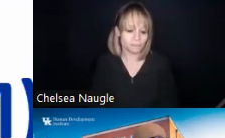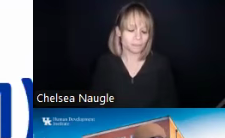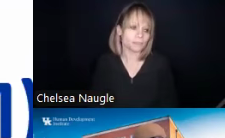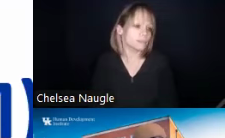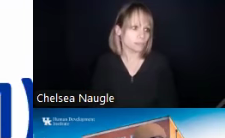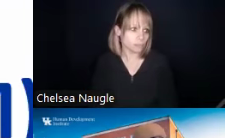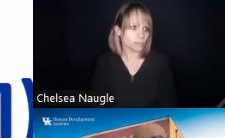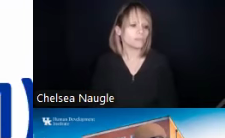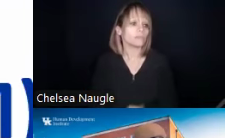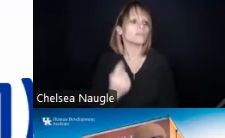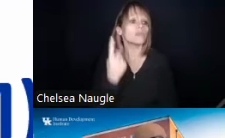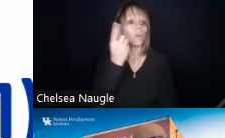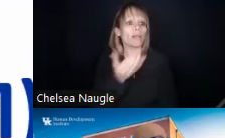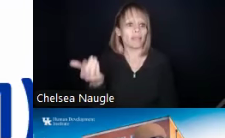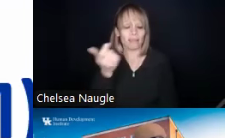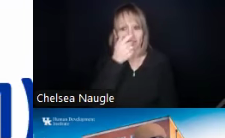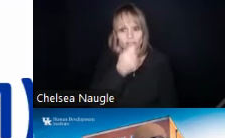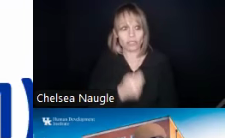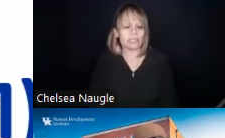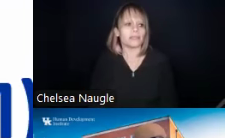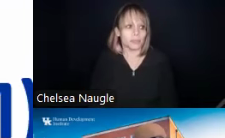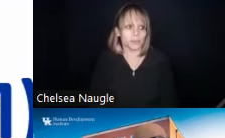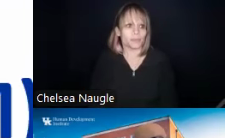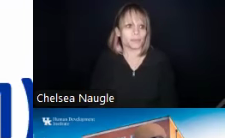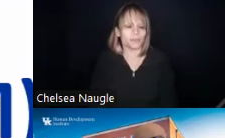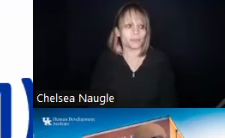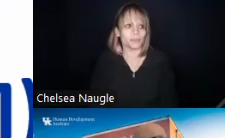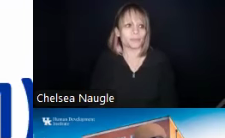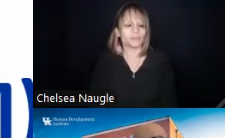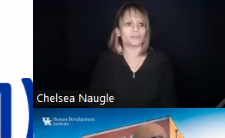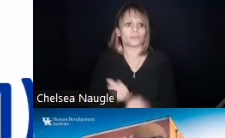thing that's really interesting here is that um uh now um exercise and movement